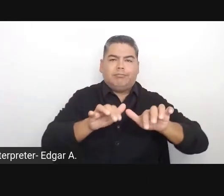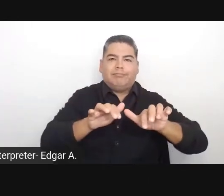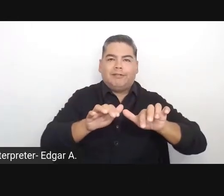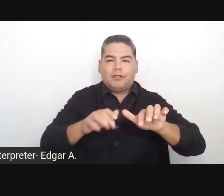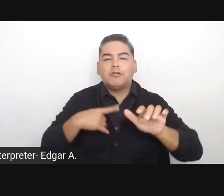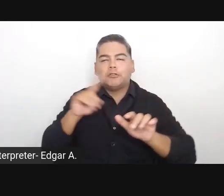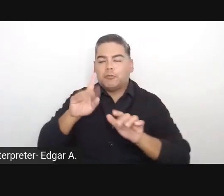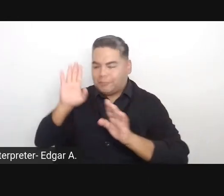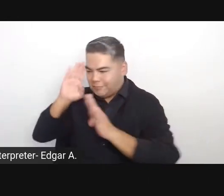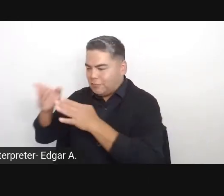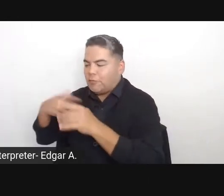We welcome Rian.